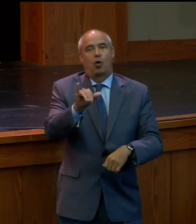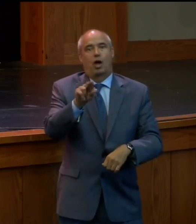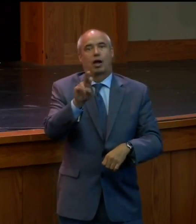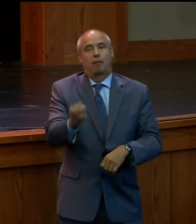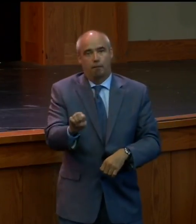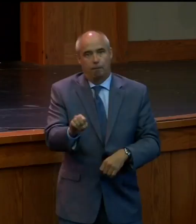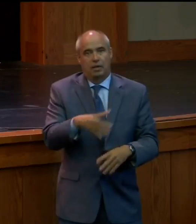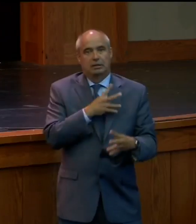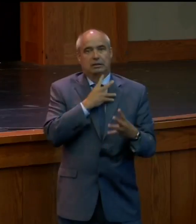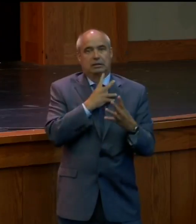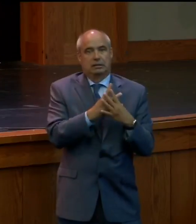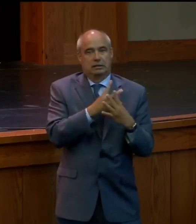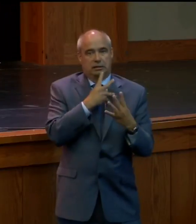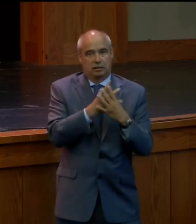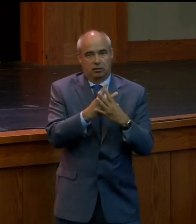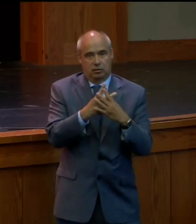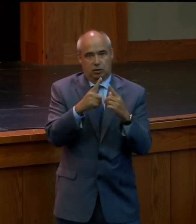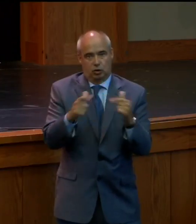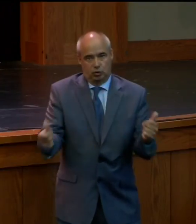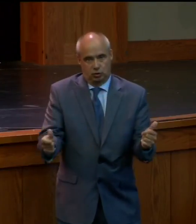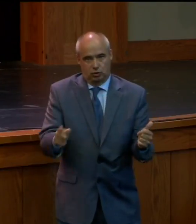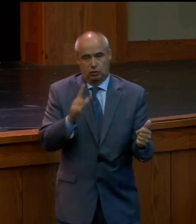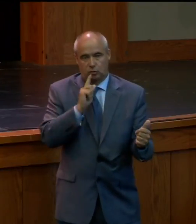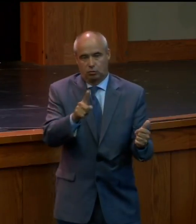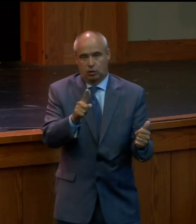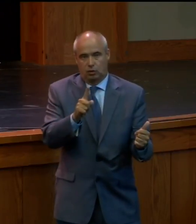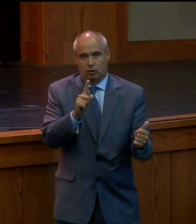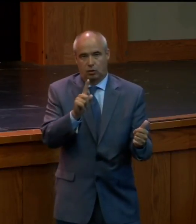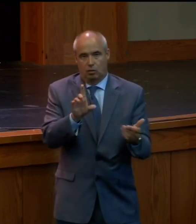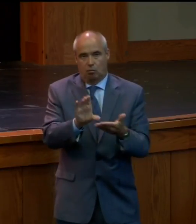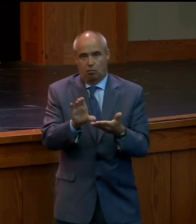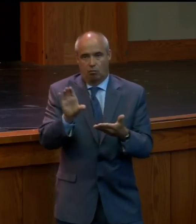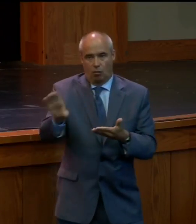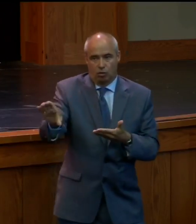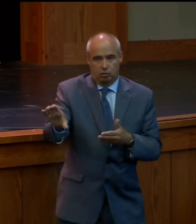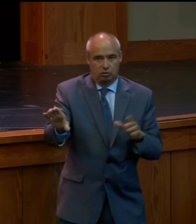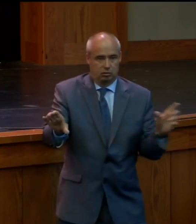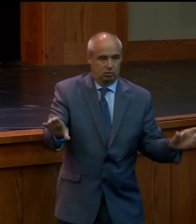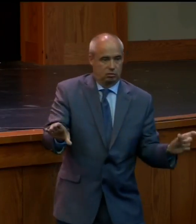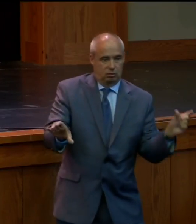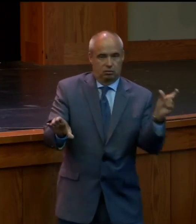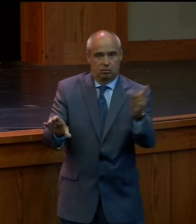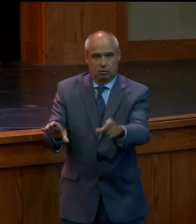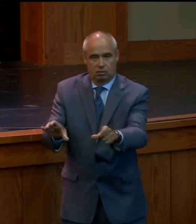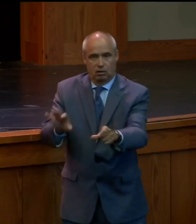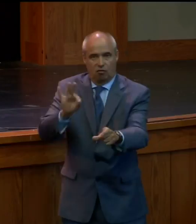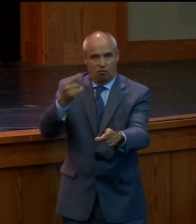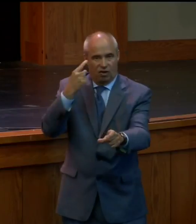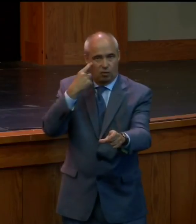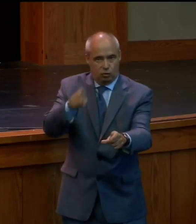INCARCERATION AND SO FORTH SHOULD BE FAIRLY APPORTIONED -- THE FEDERAL GOVERNMENT SHOULD CONTRIBUTE TO THIS.